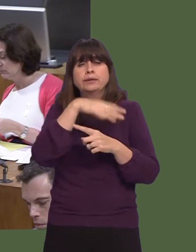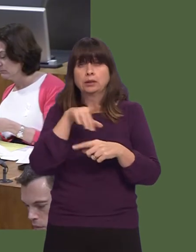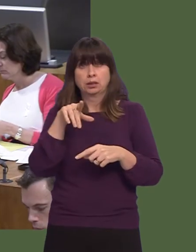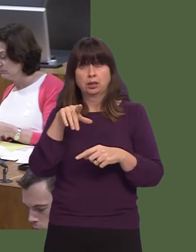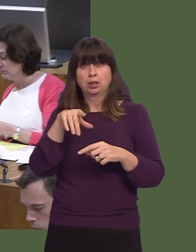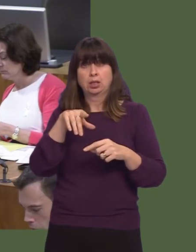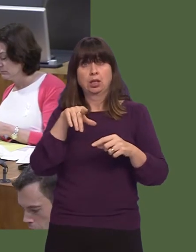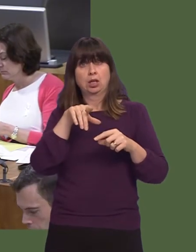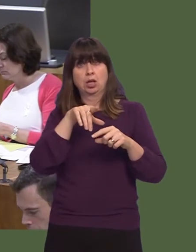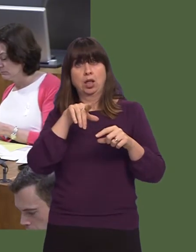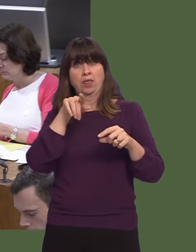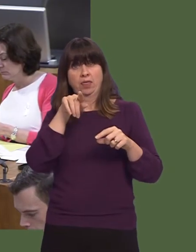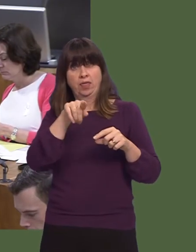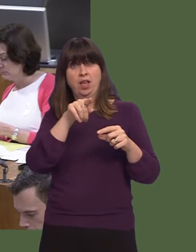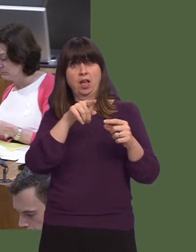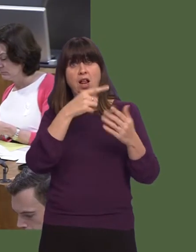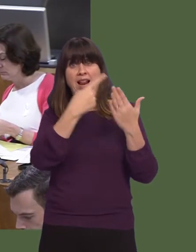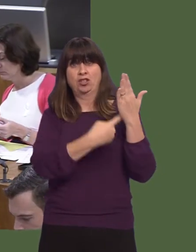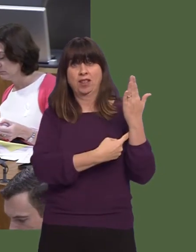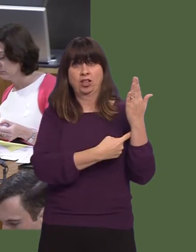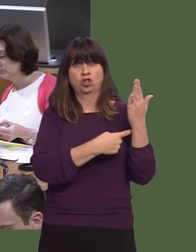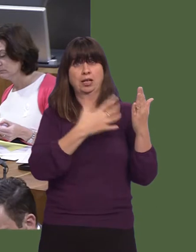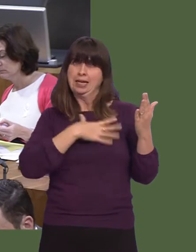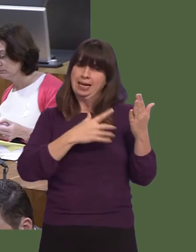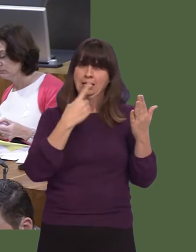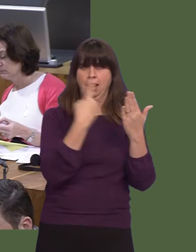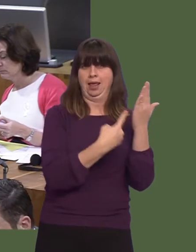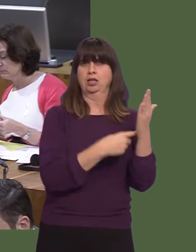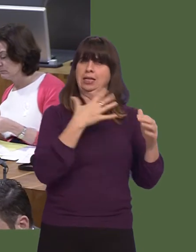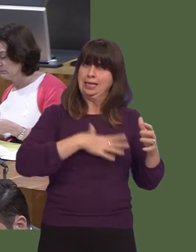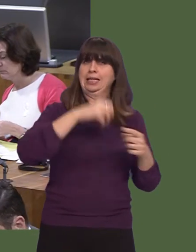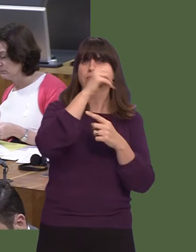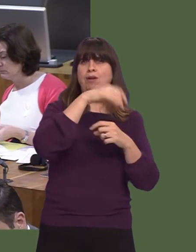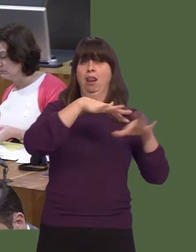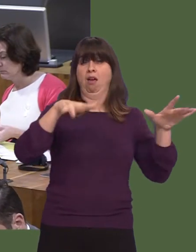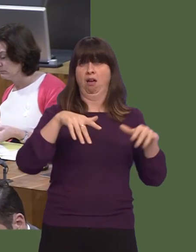the sprinklers legislation? Of course, we always seem to look to strike a balance between